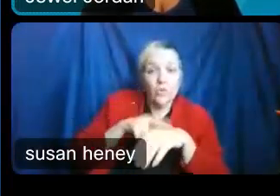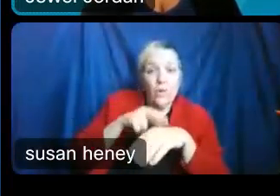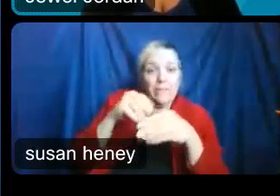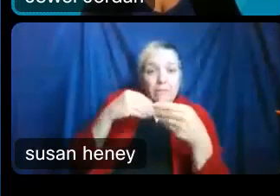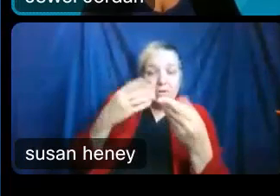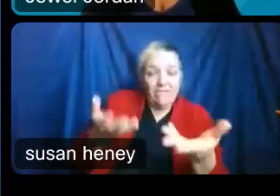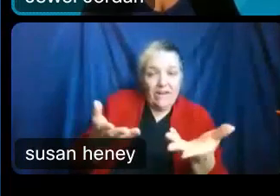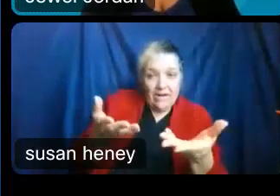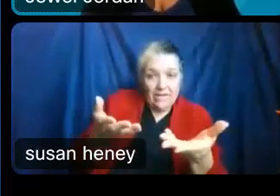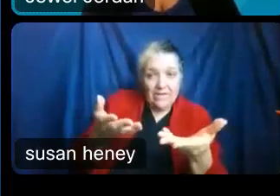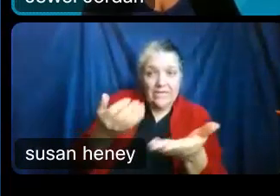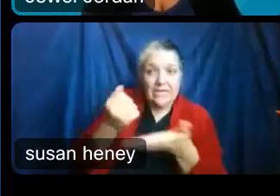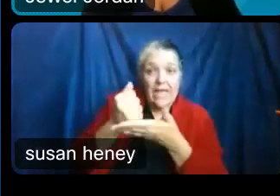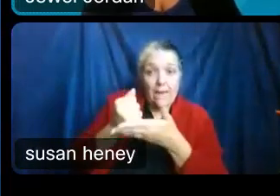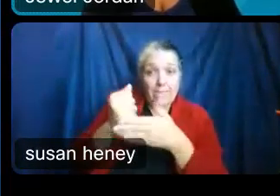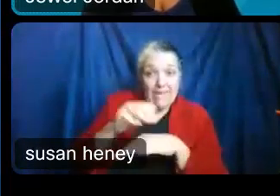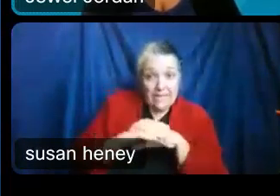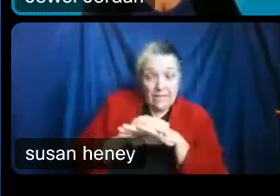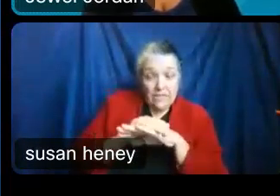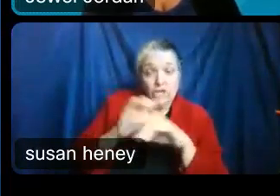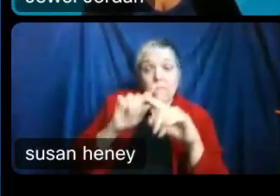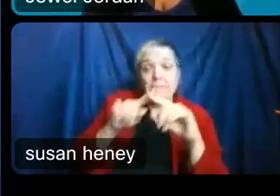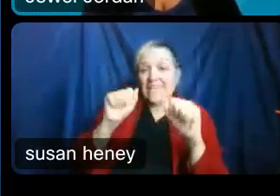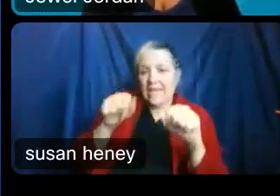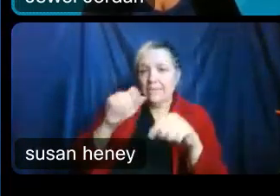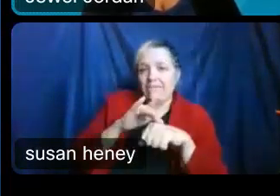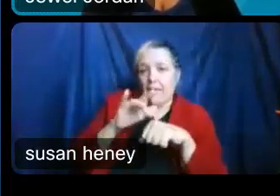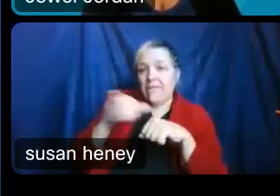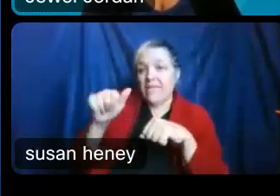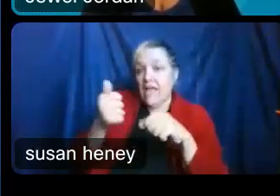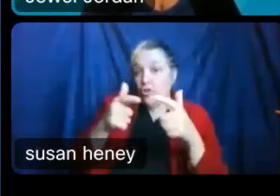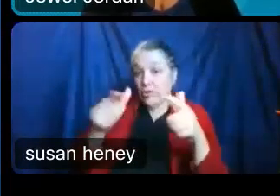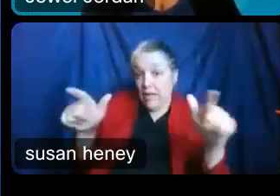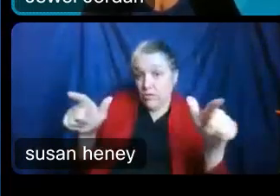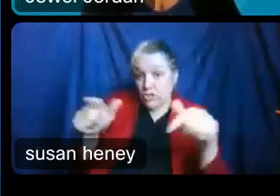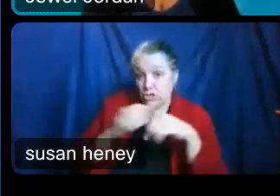English but sometimes are available in other languages as well depending on the needs of